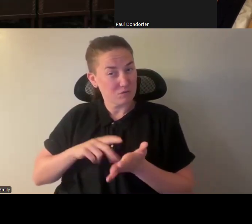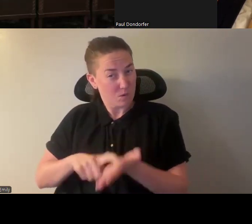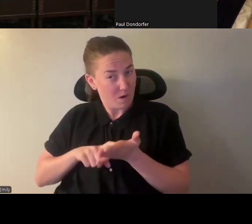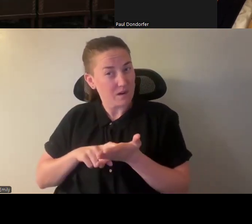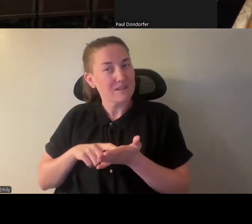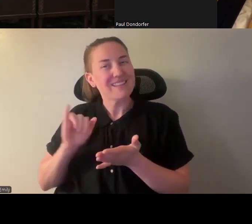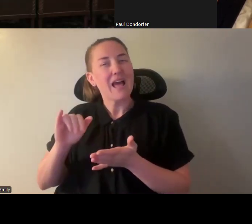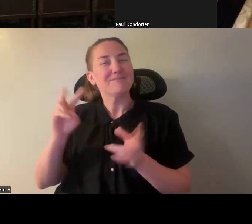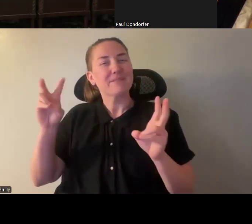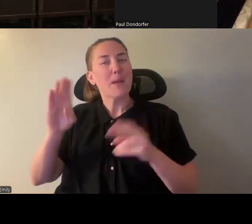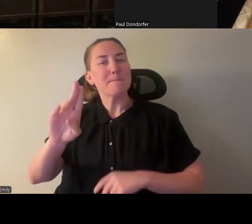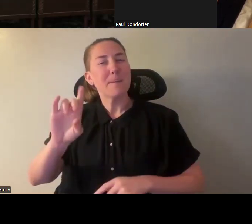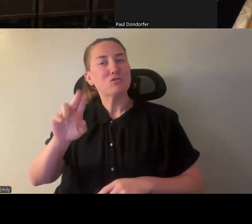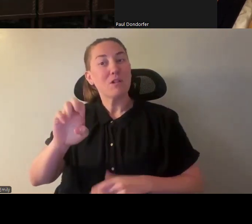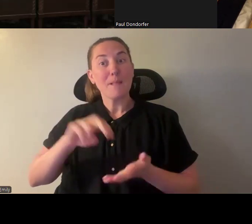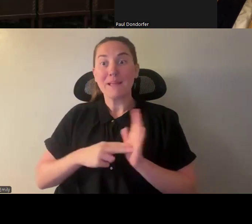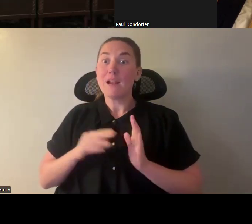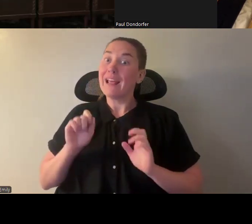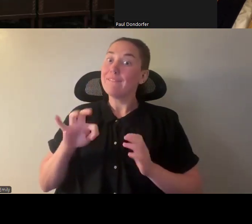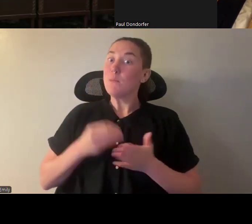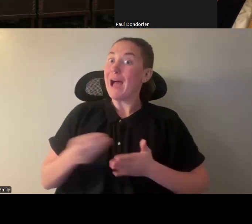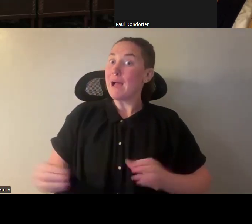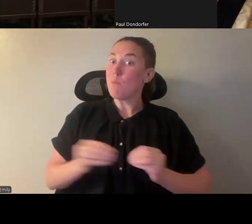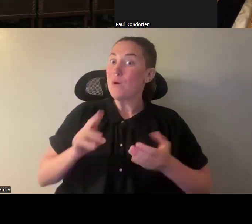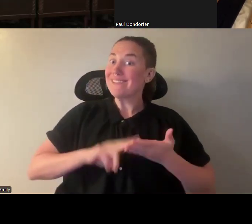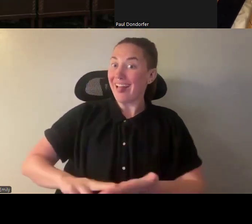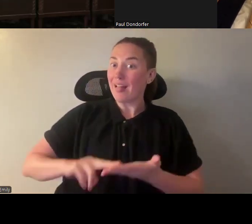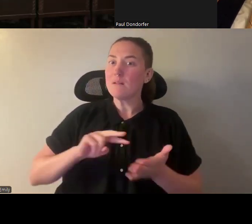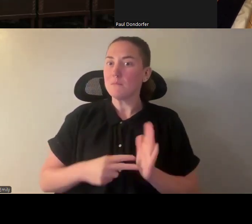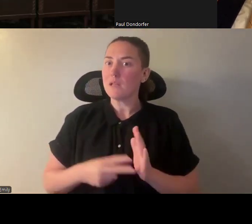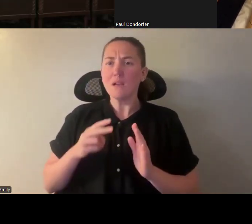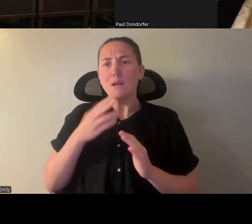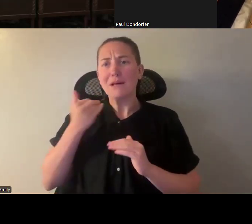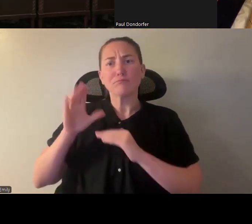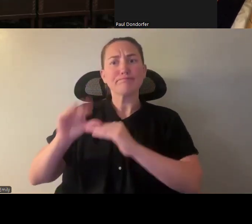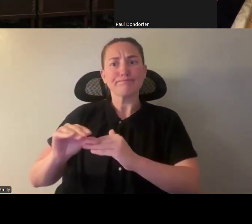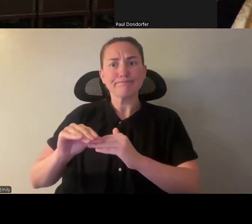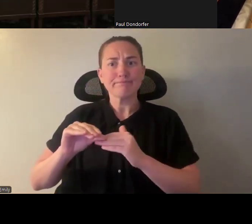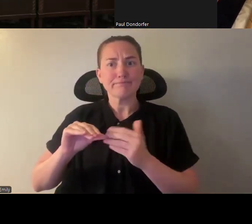meaning the more stamps you buy the better deal you get in terms of the number of messages that